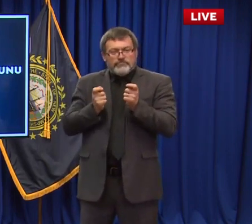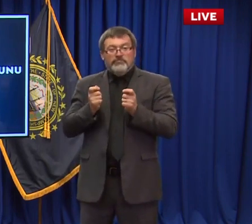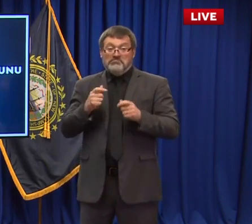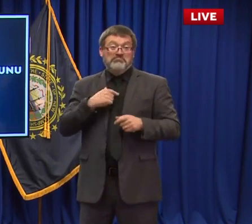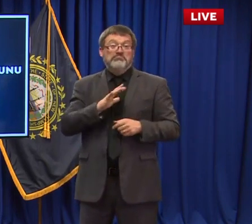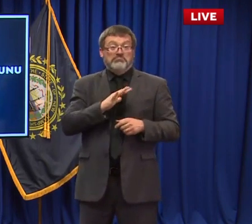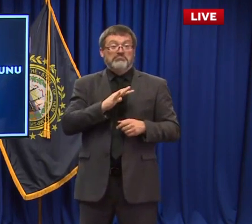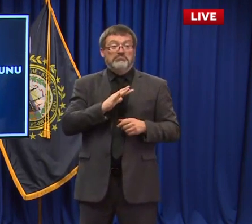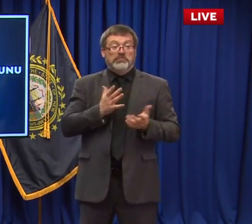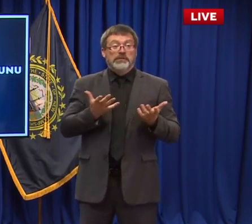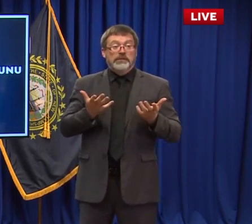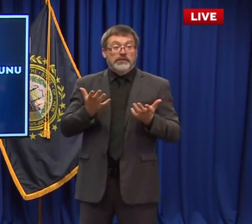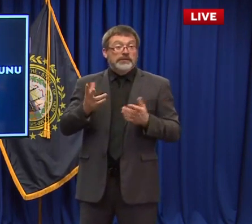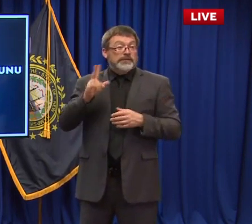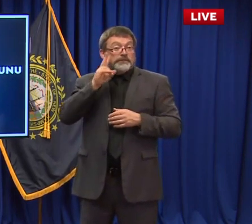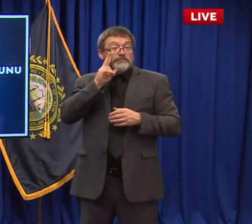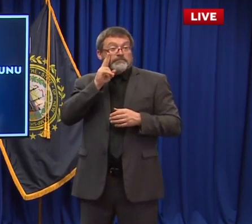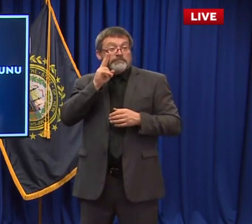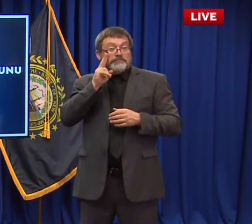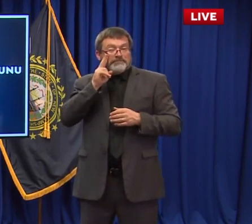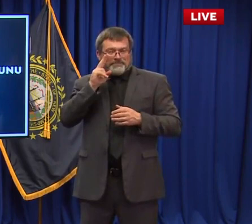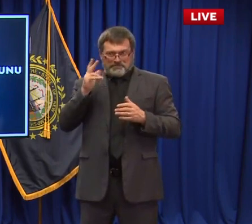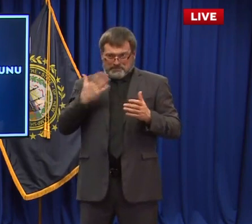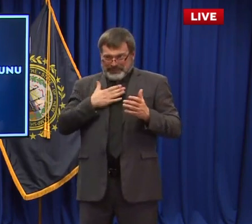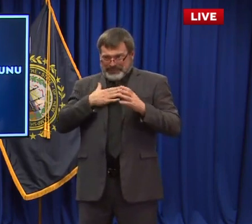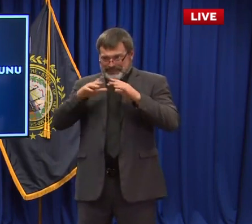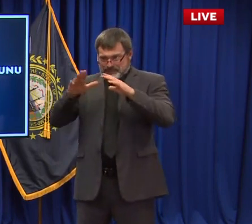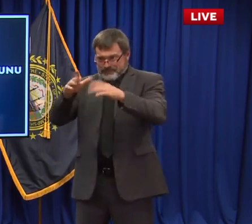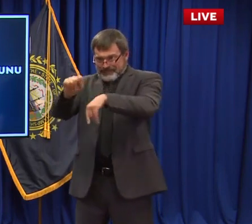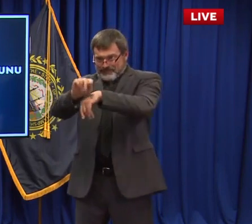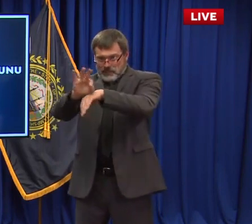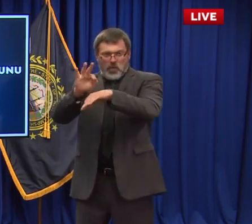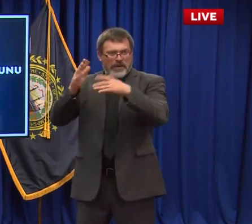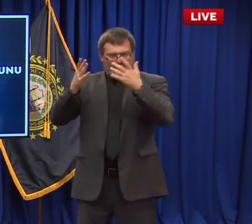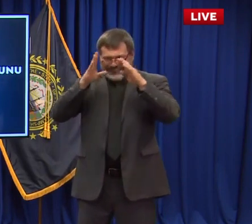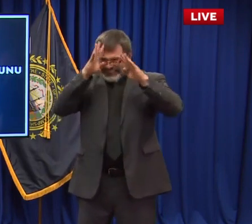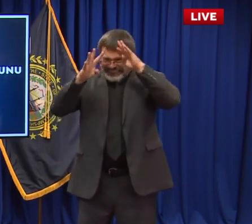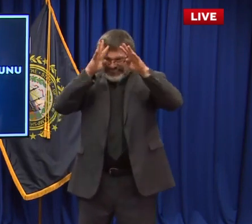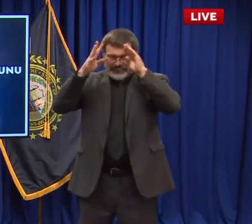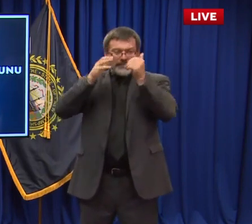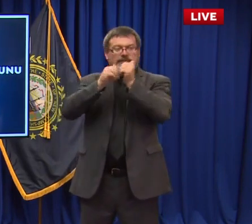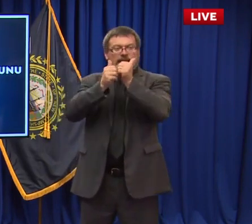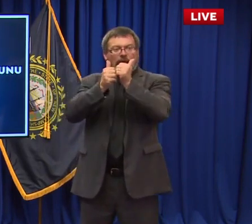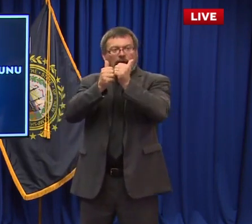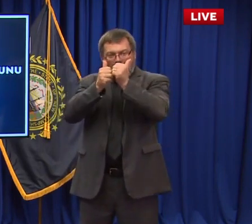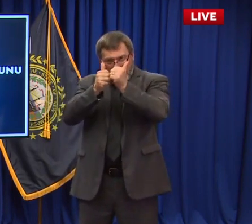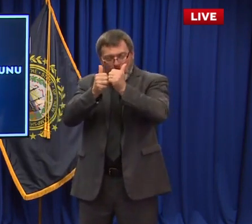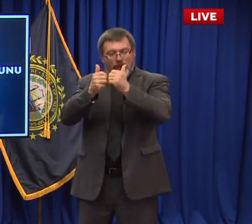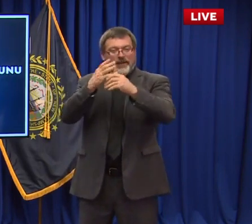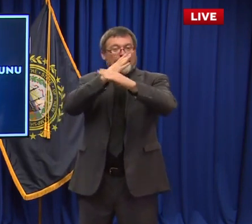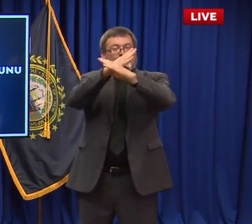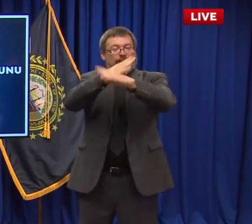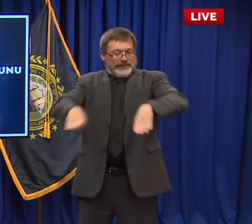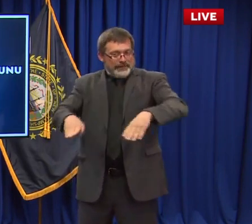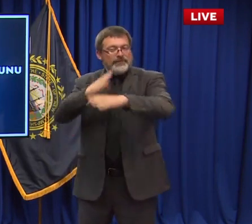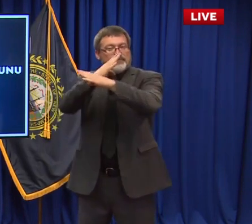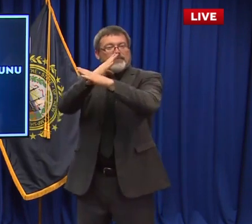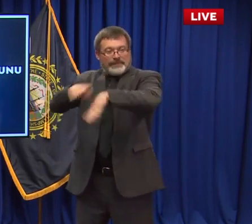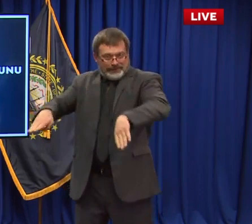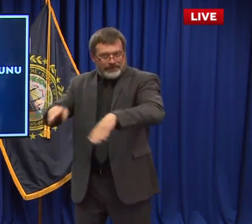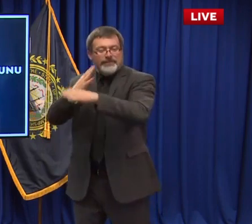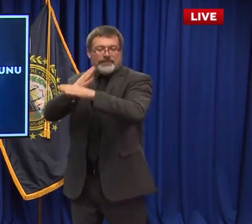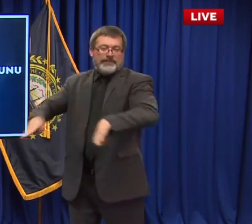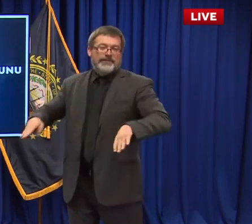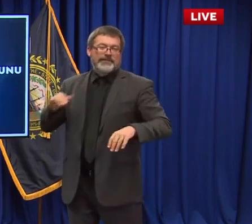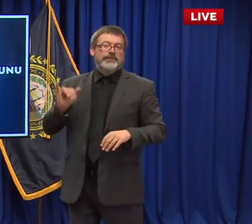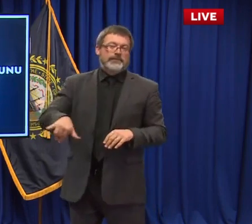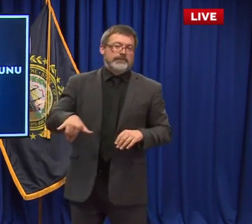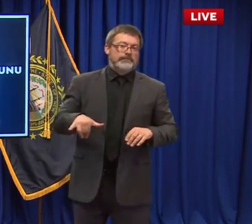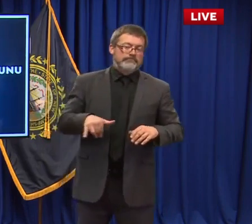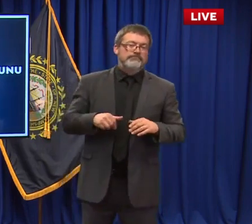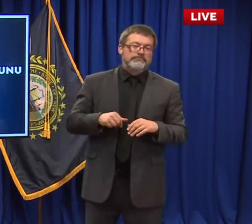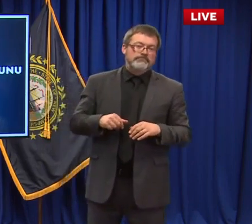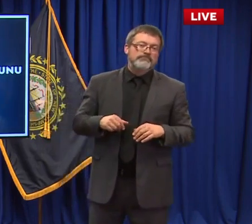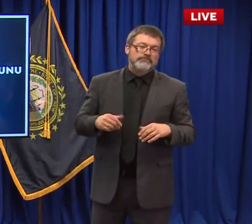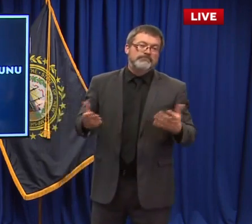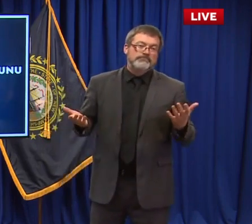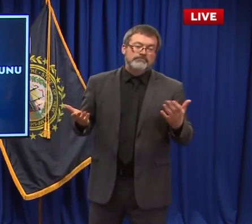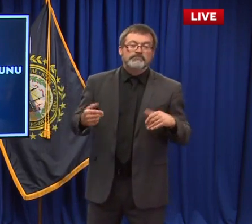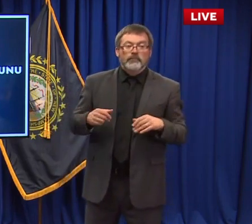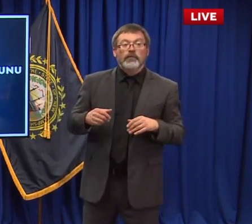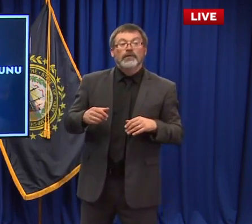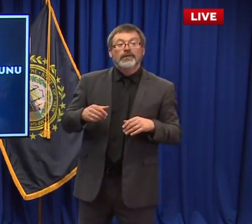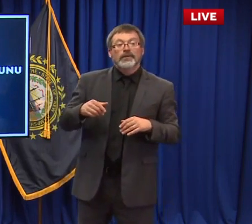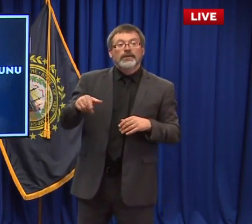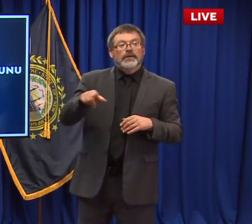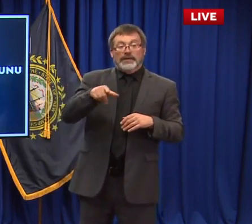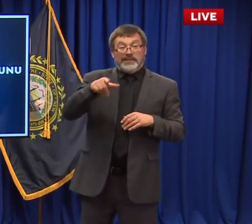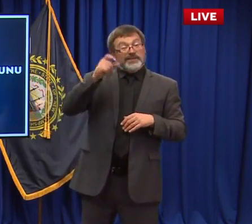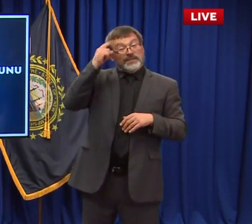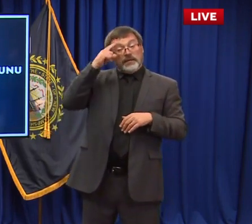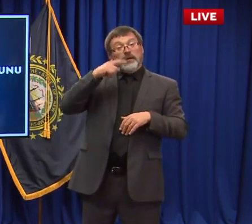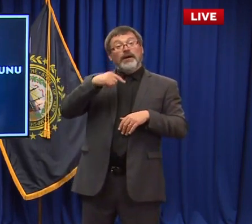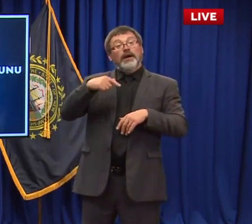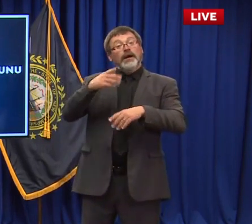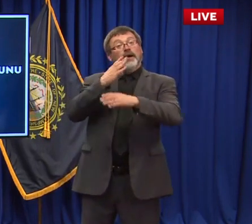TOGETHER AND SOME OF THE OTHER IDEAS THAT WE HAVE HEARD FROM THAT COMMUNITY AND SEE IF WE CAN CREATE SOME OPPORTUNITY FOR THEM AND REALLY BREAK DOWN THOSE BARRIERS THAT HAVE EXISTED, NOT